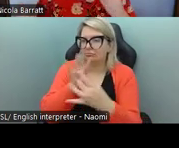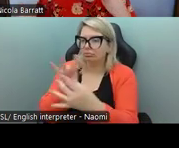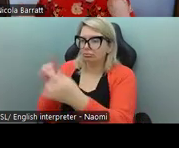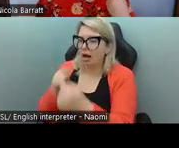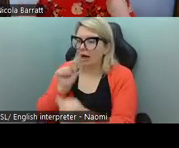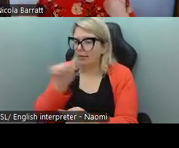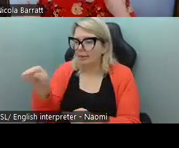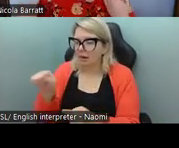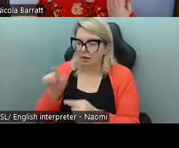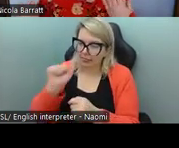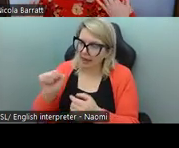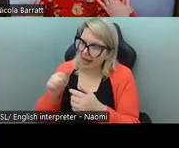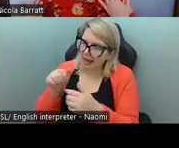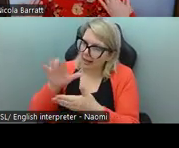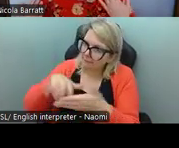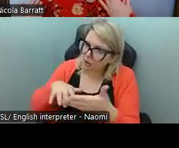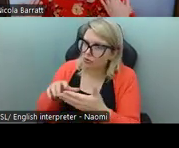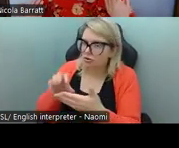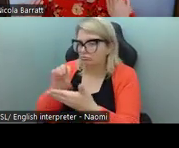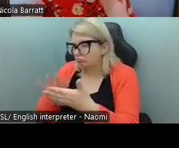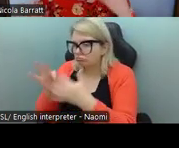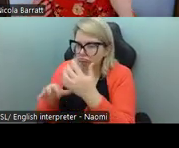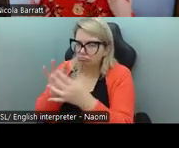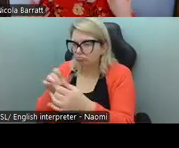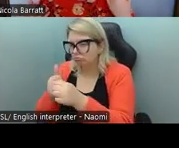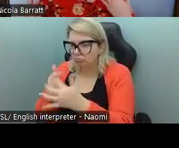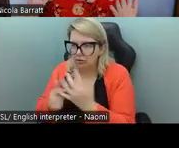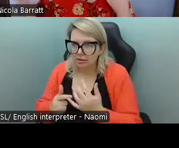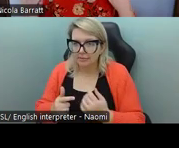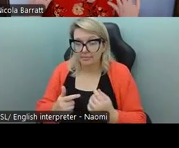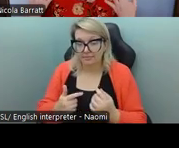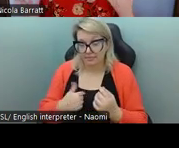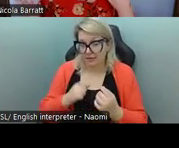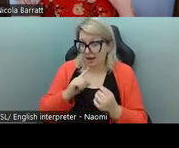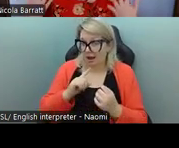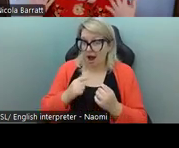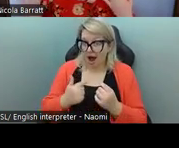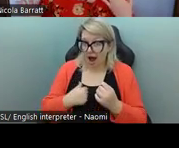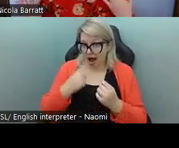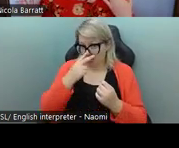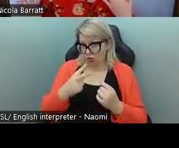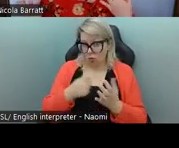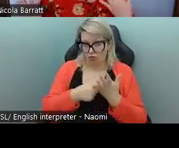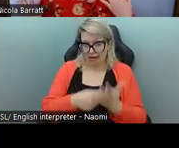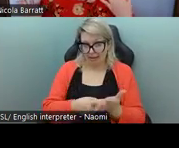I've seen some recommendations about doing 15 minutes, either side. That might be too long for you.